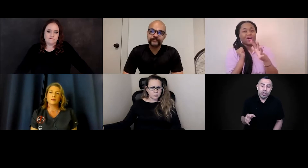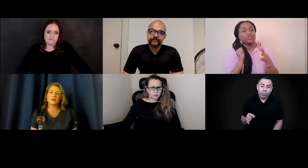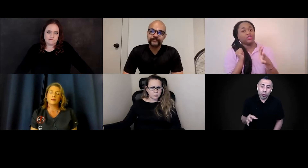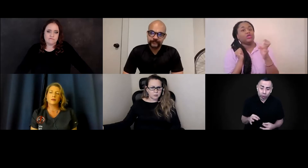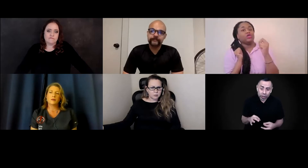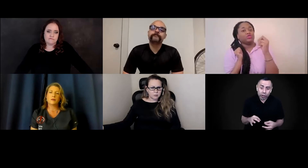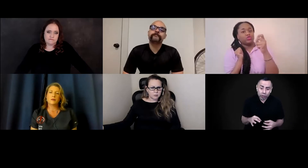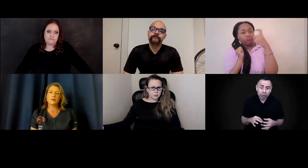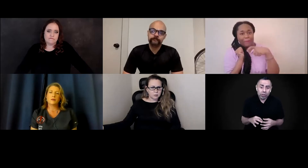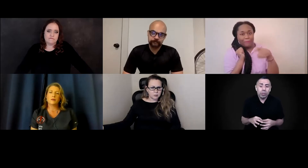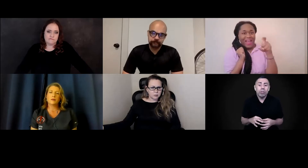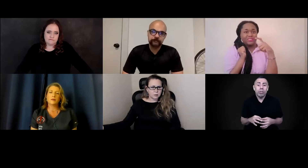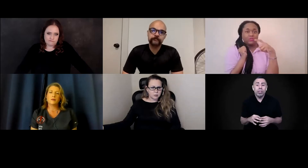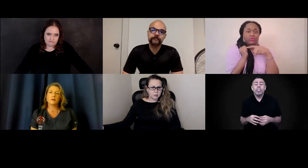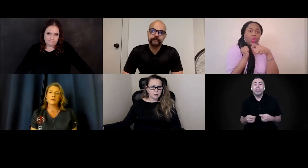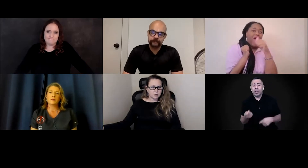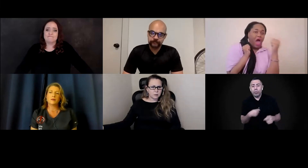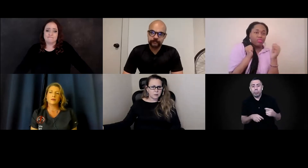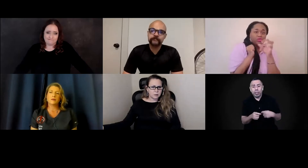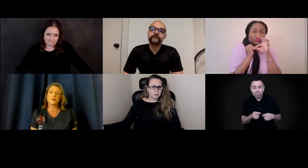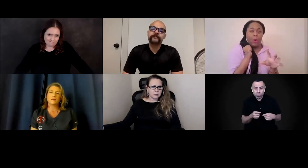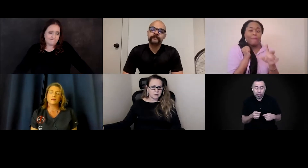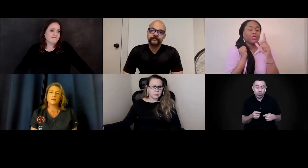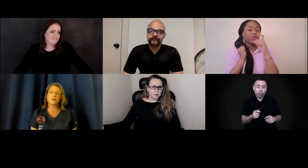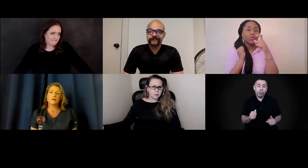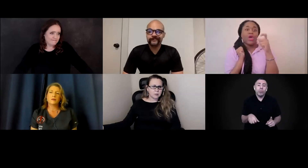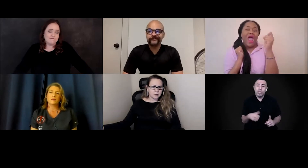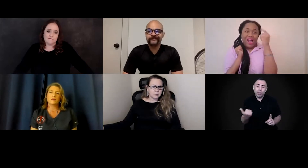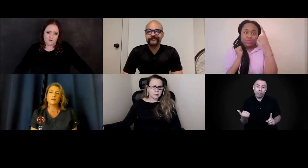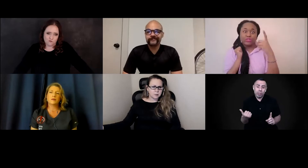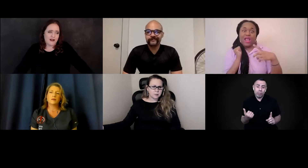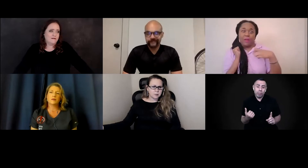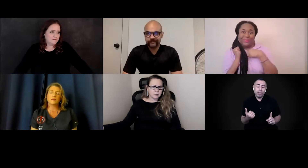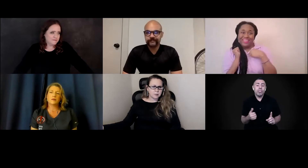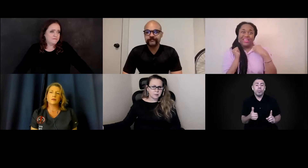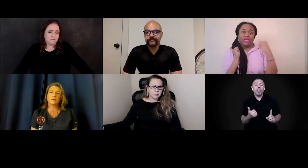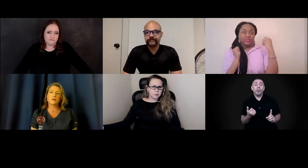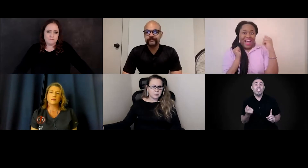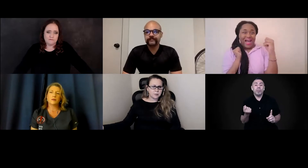ask the interpreter coordinator to go ahead and replace those interpreters with someone else.